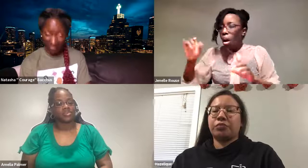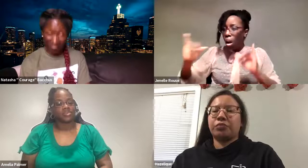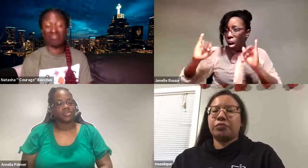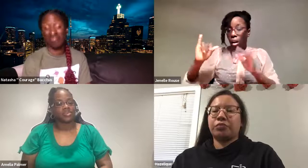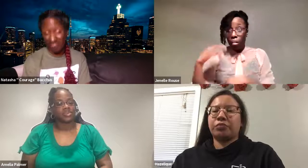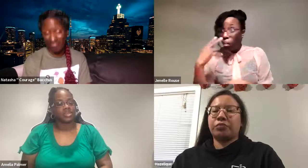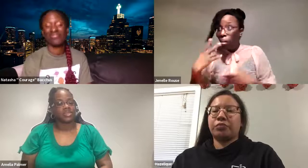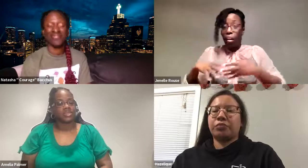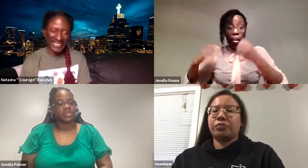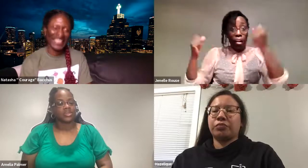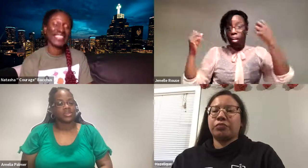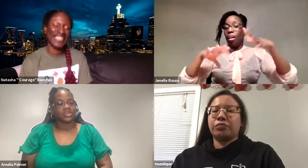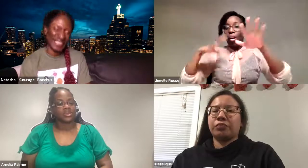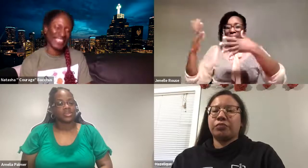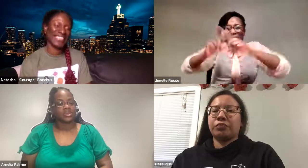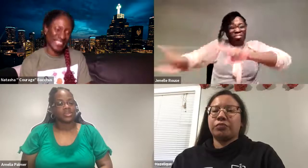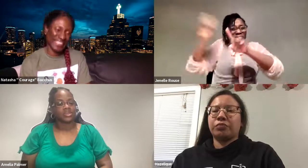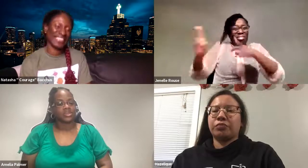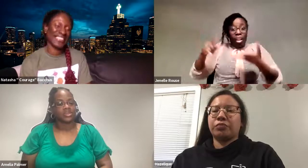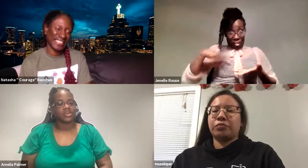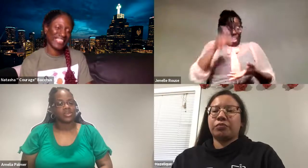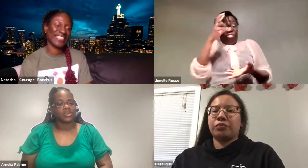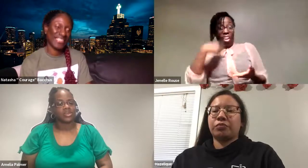so on and so forth. really i was able to express myself using all of those